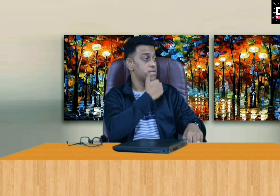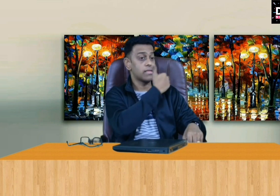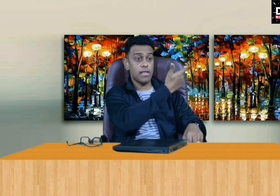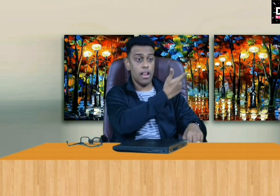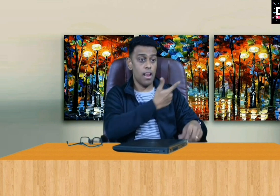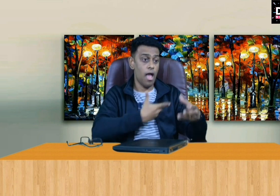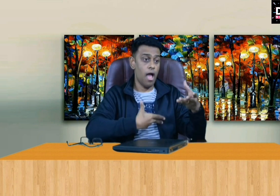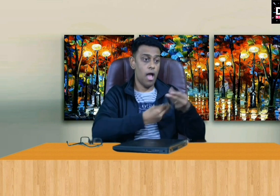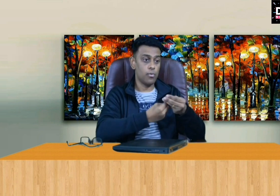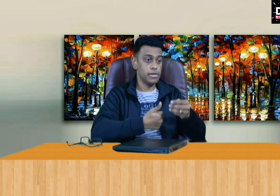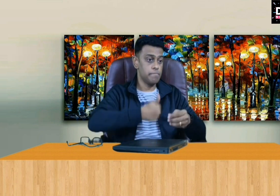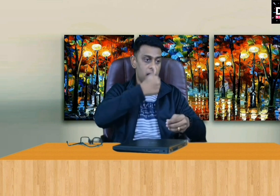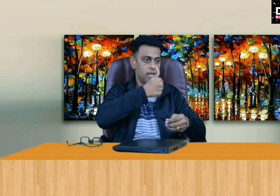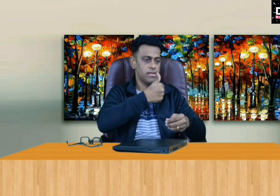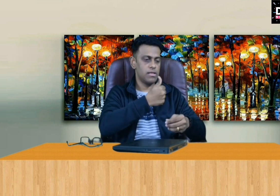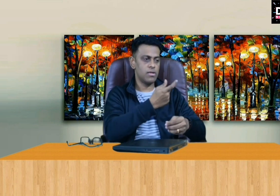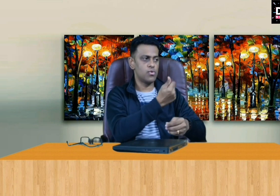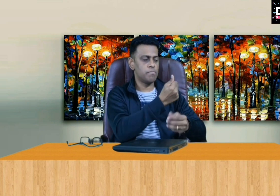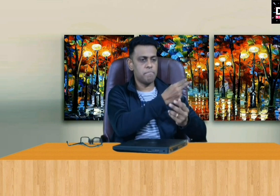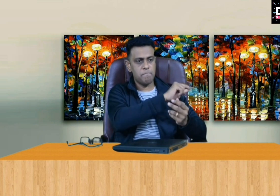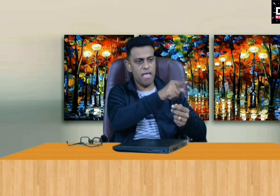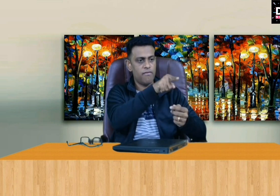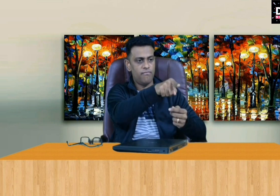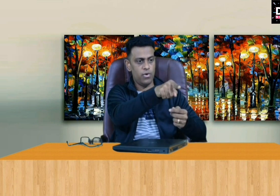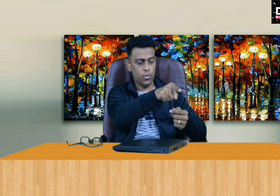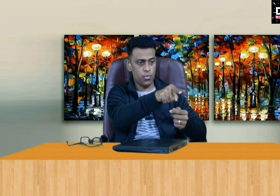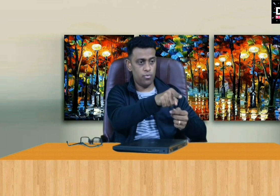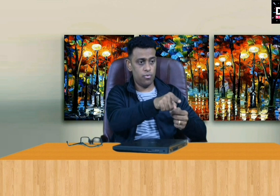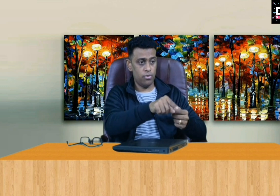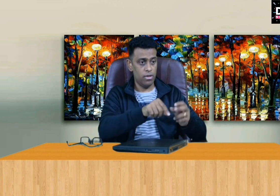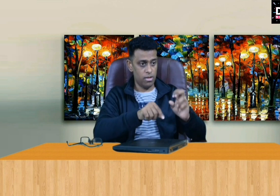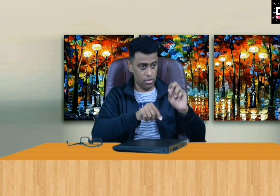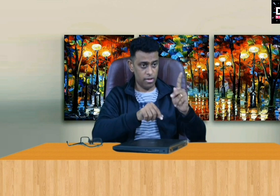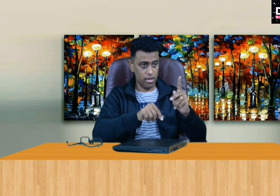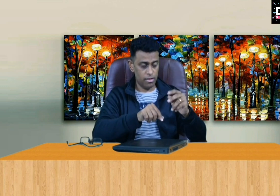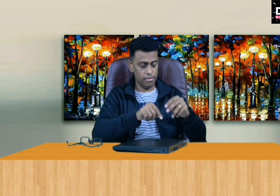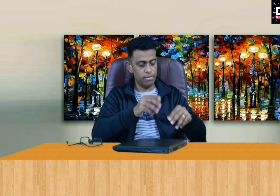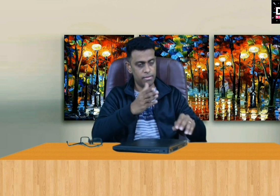I will tell the account manager to reimburse for you. You Okay?